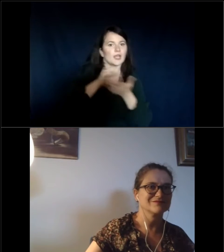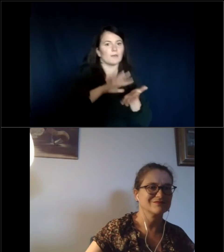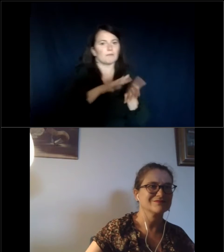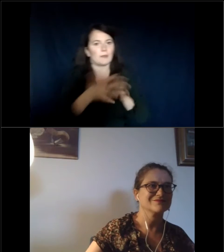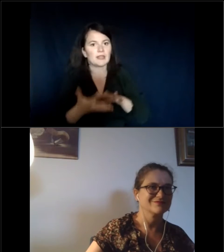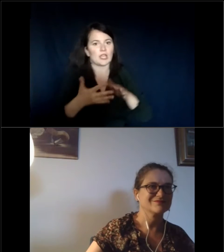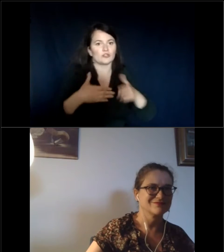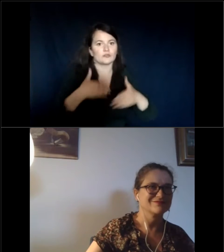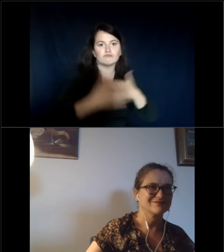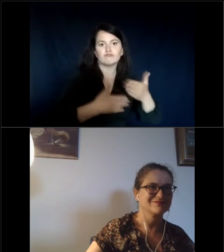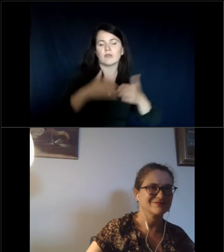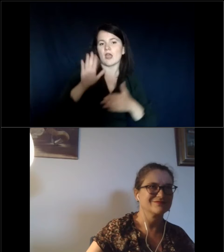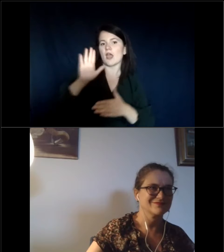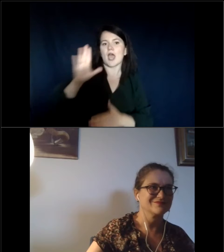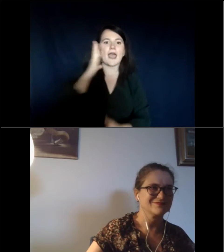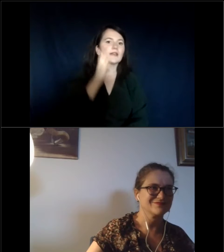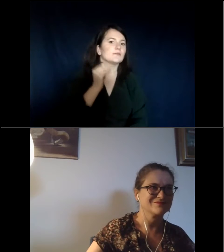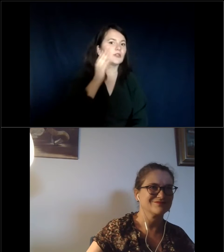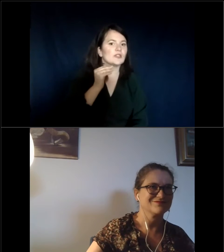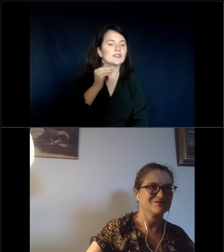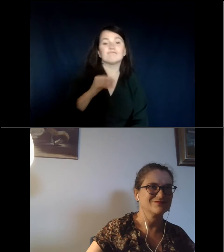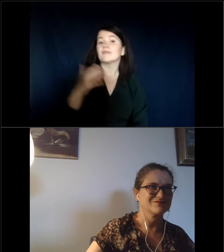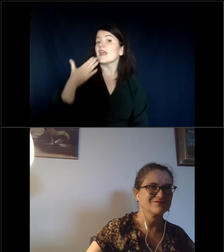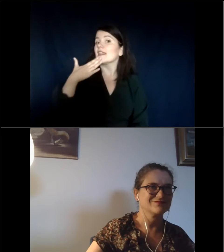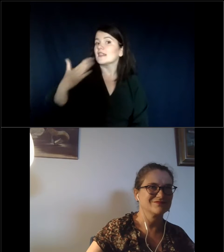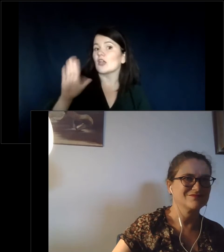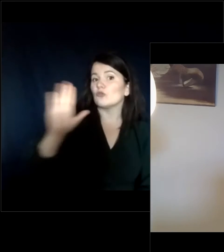for being available for this webinar. The floor is yours.